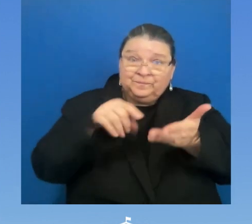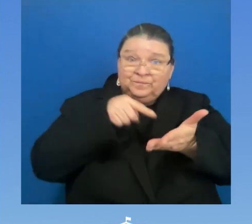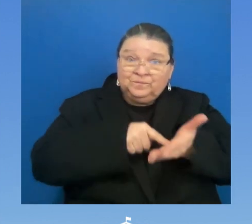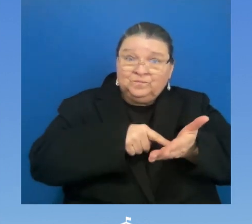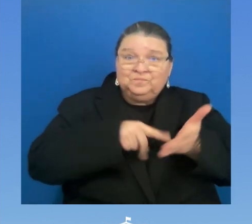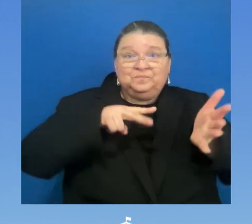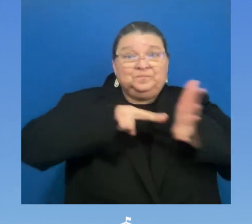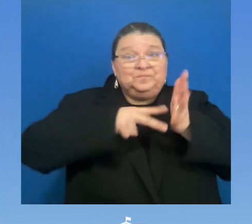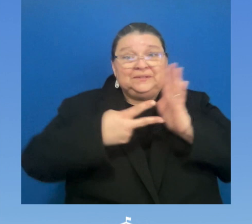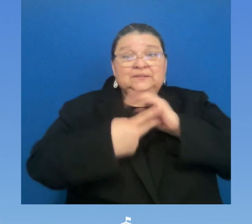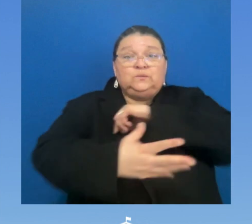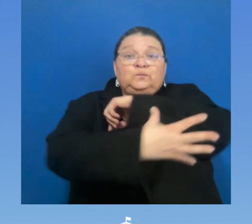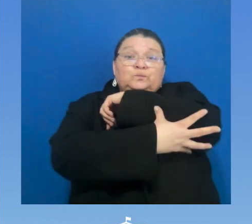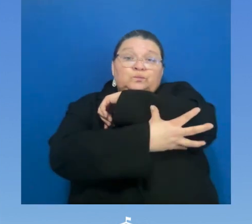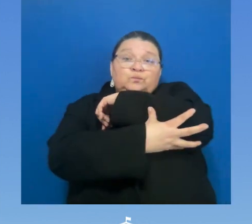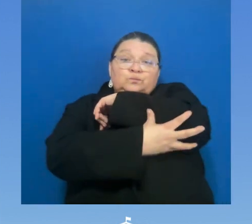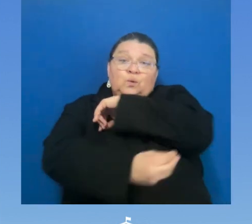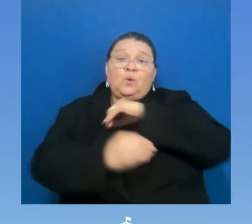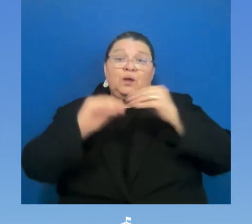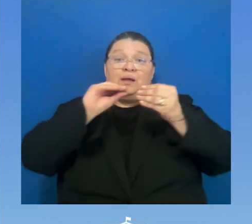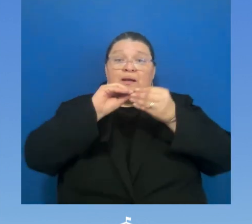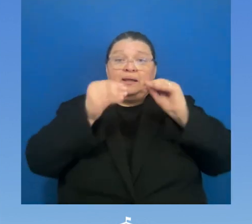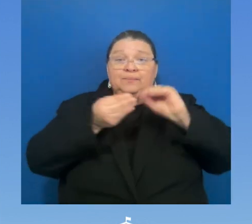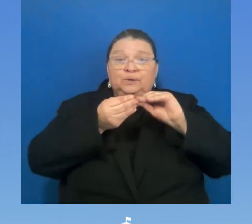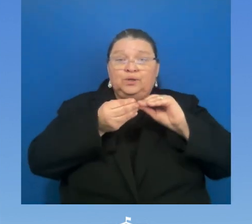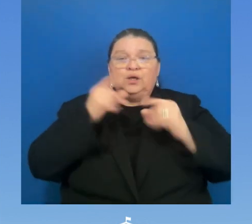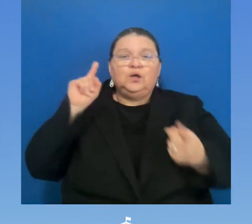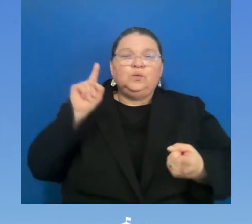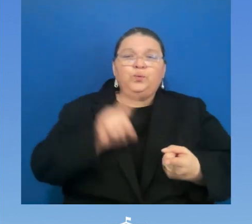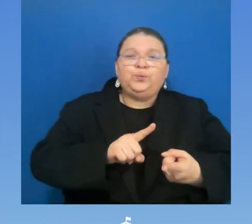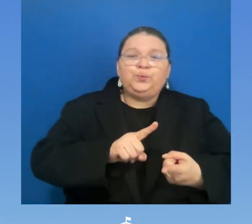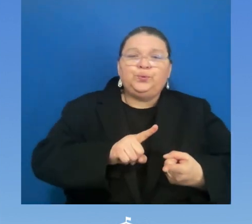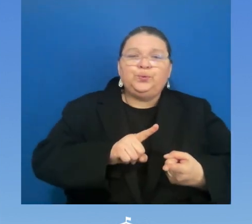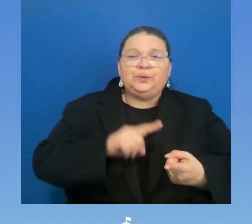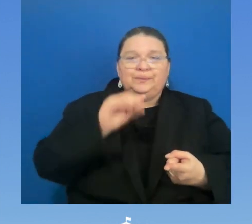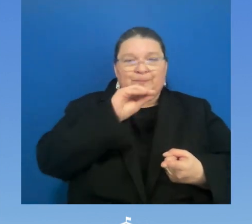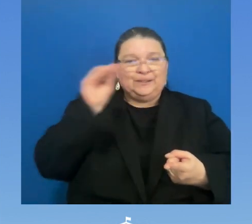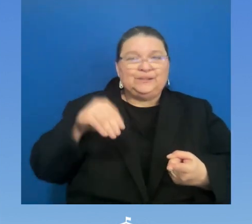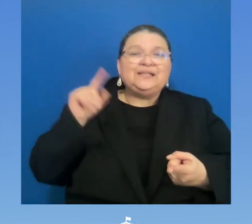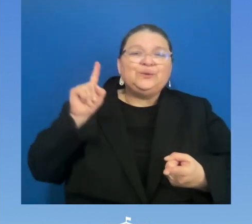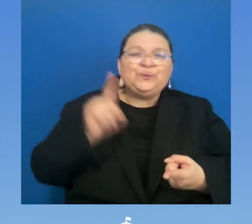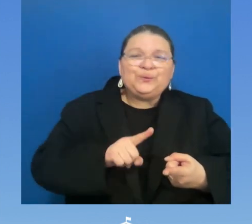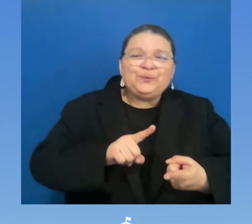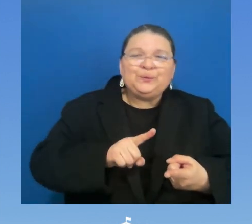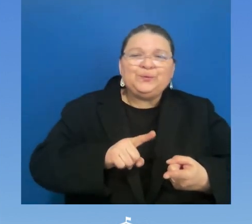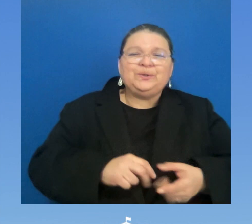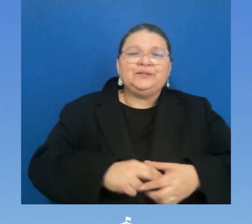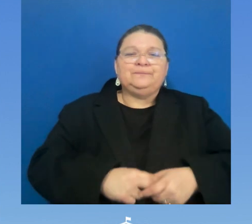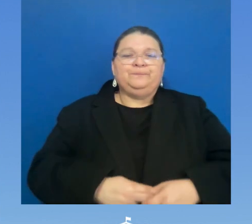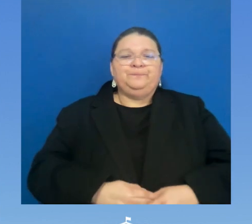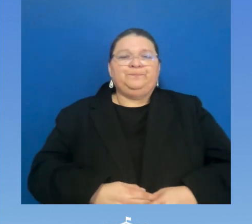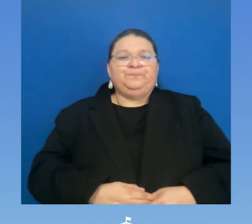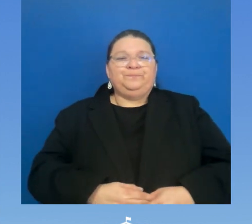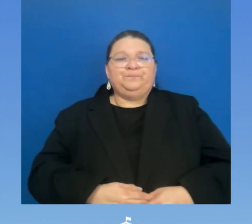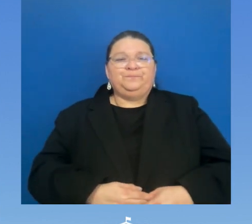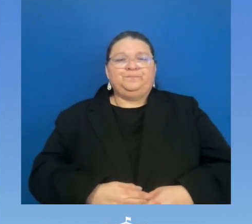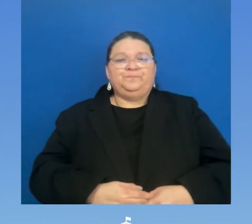Research has shown that fewer women in the labor market cost the economy hundreds of billions each year,